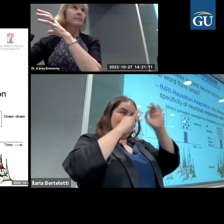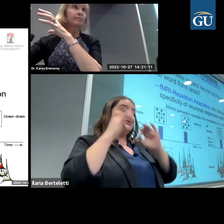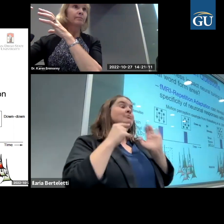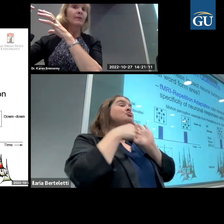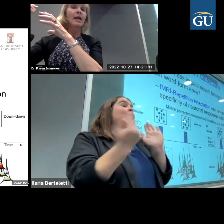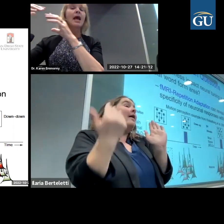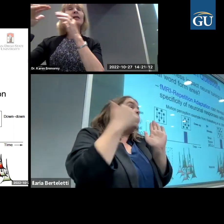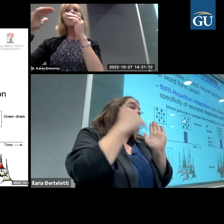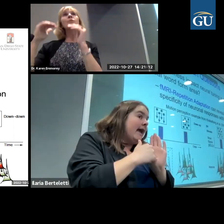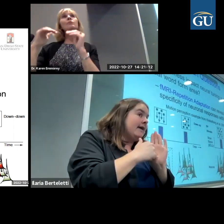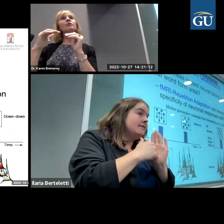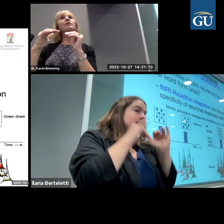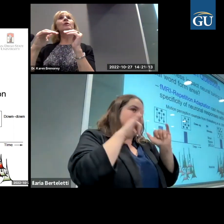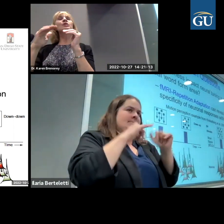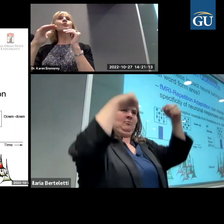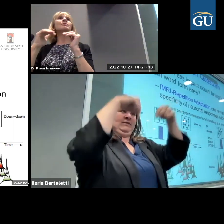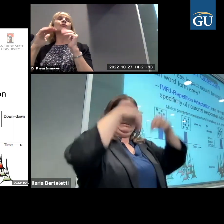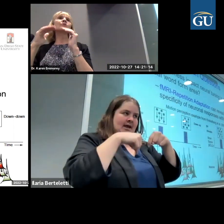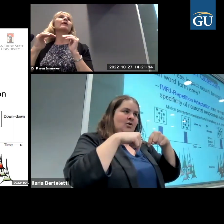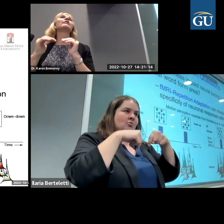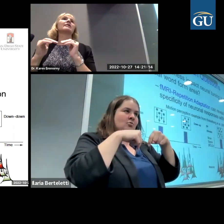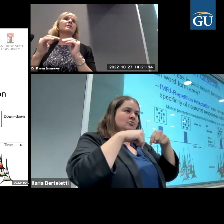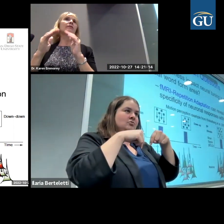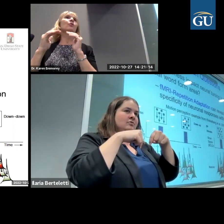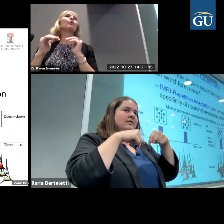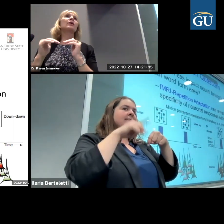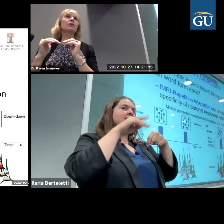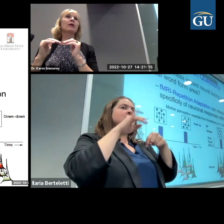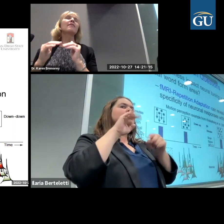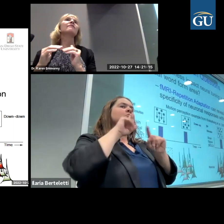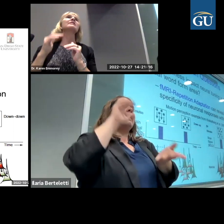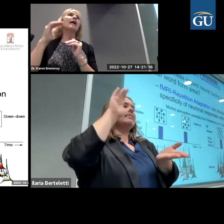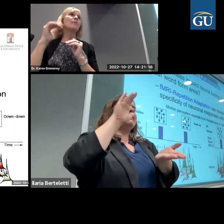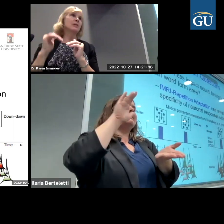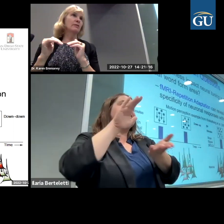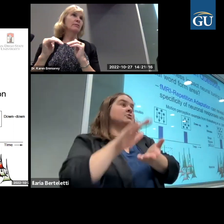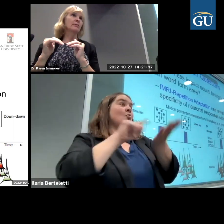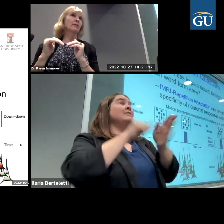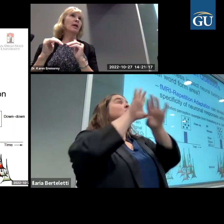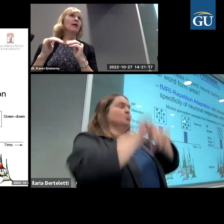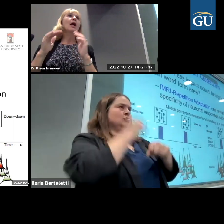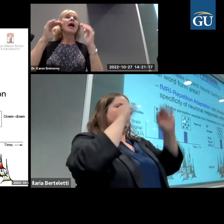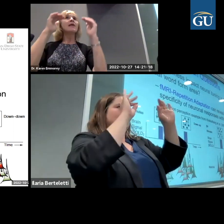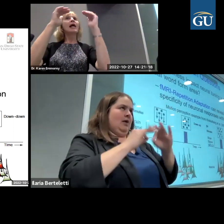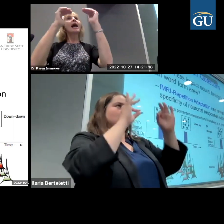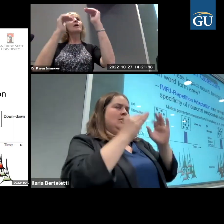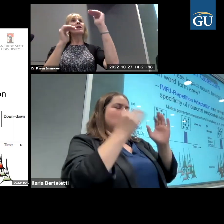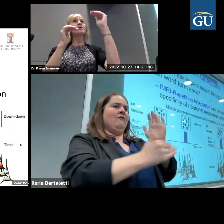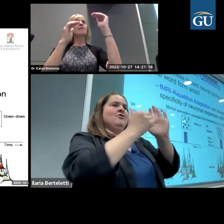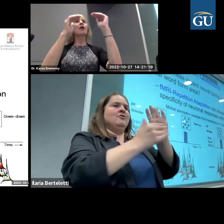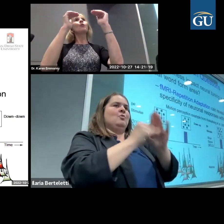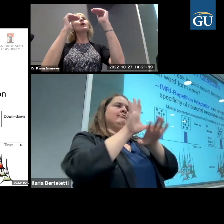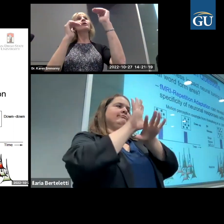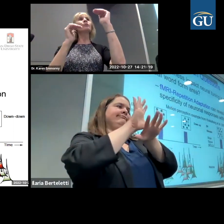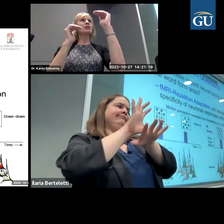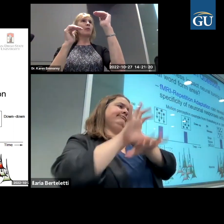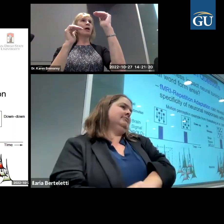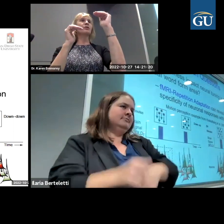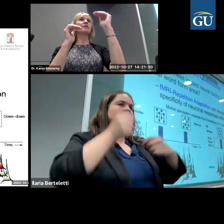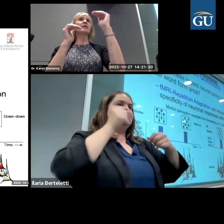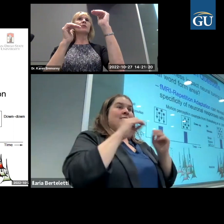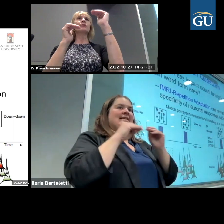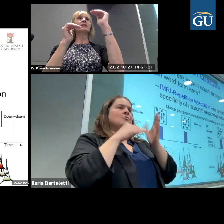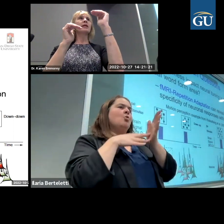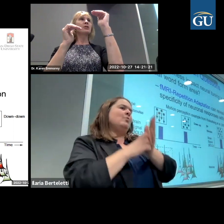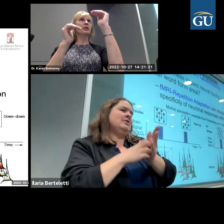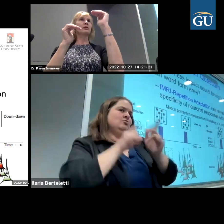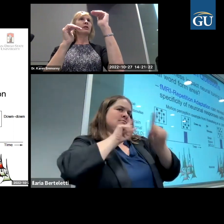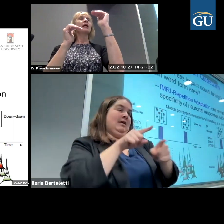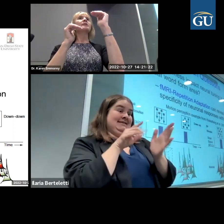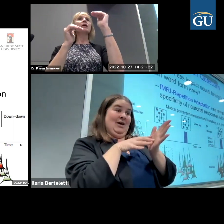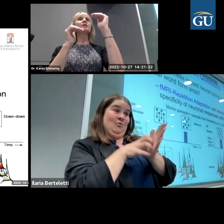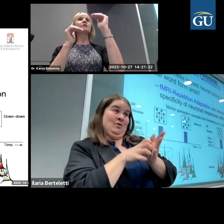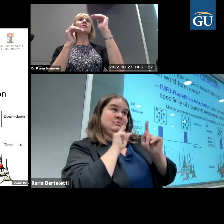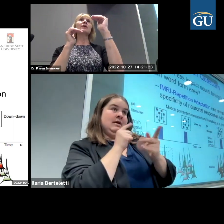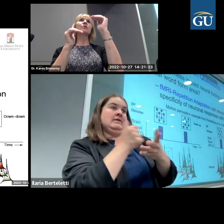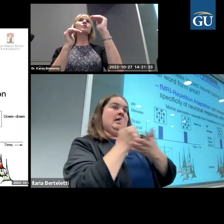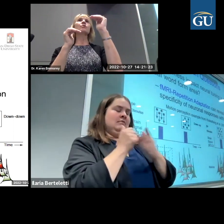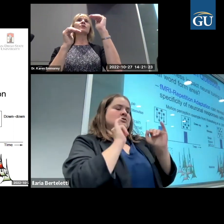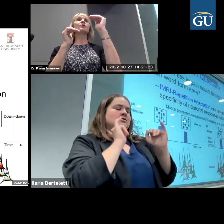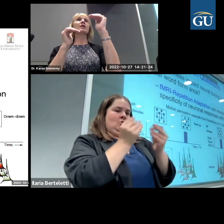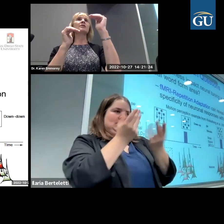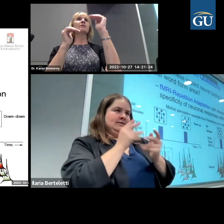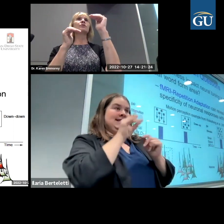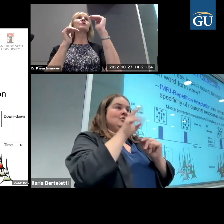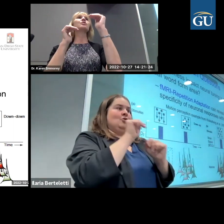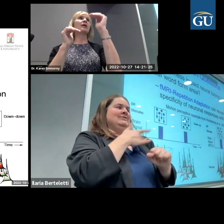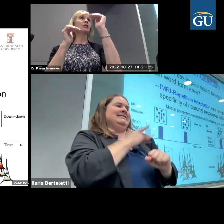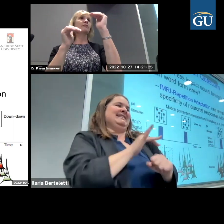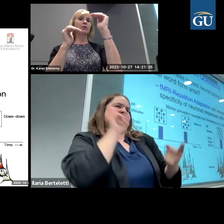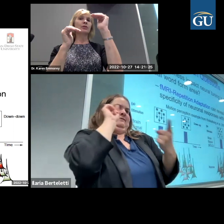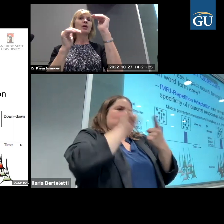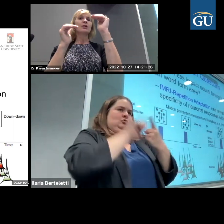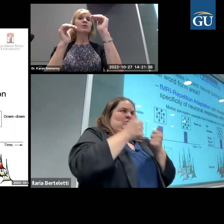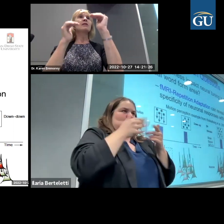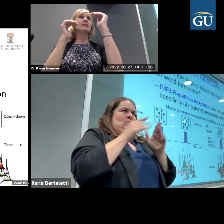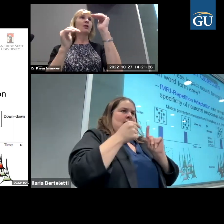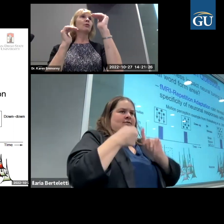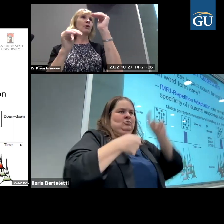And now the the neurons respond less they're weaker. They've adapted. Okay. And that adaptation, that weaker response to the second presentation tells us that those neurons are sensitive to the direction of motion to the downward motion.